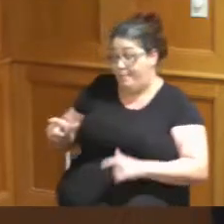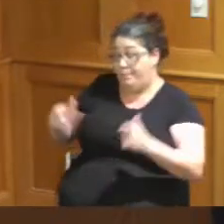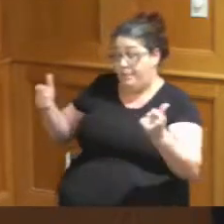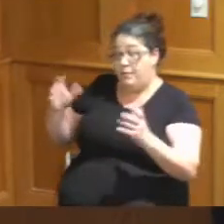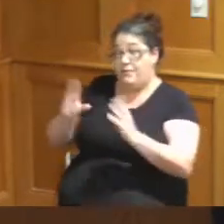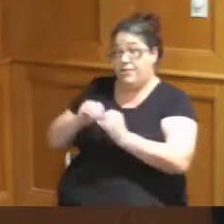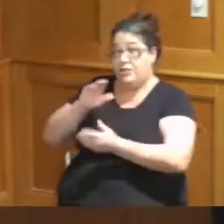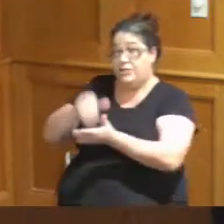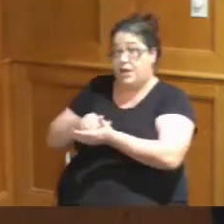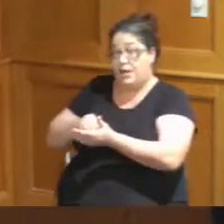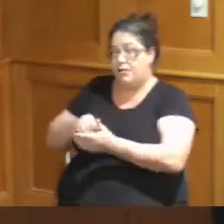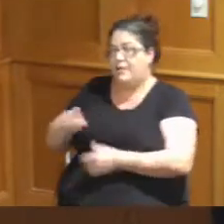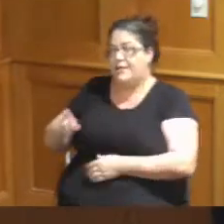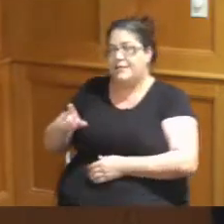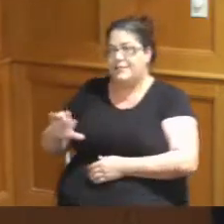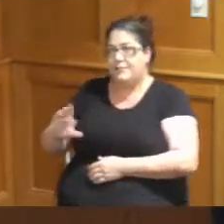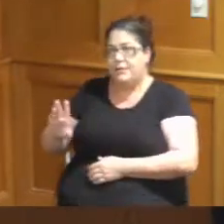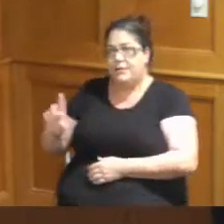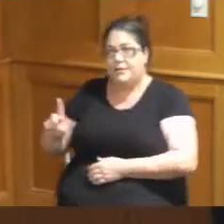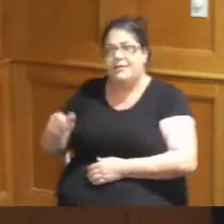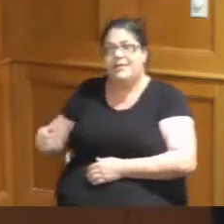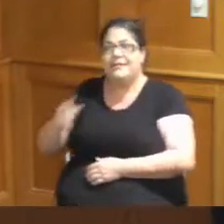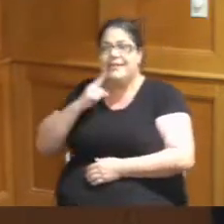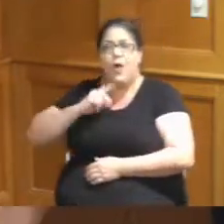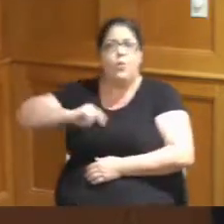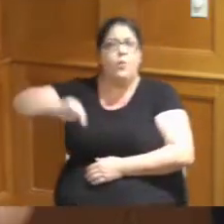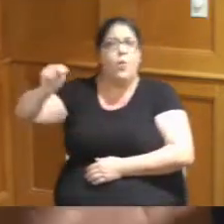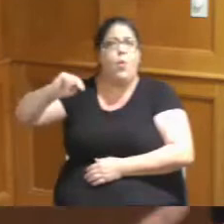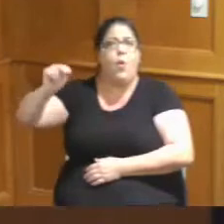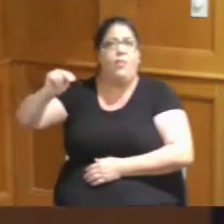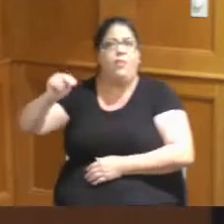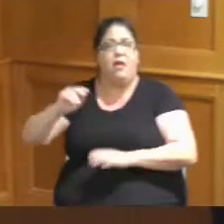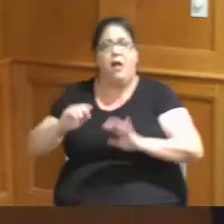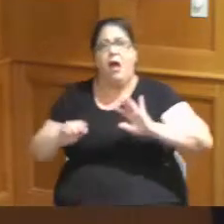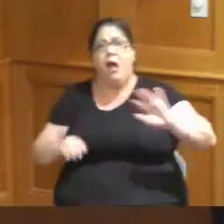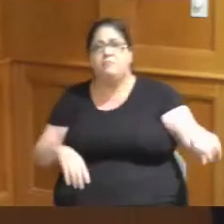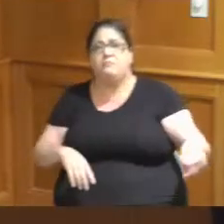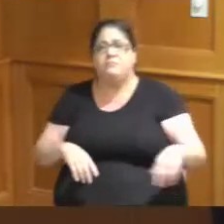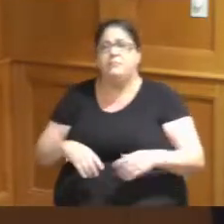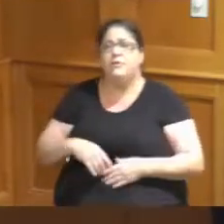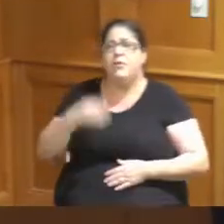to get rid of the convention and visitors bureau in the north we have one in the North Blue Ash had